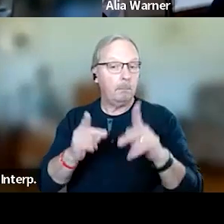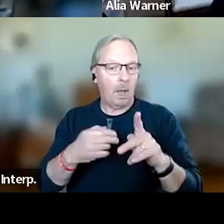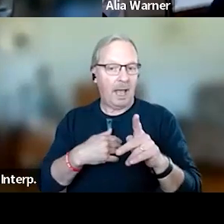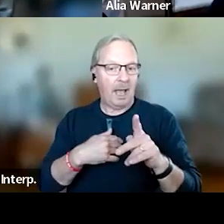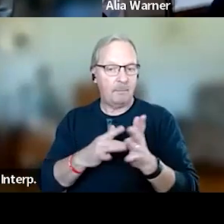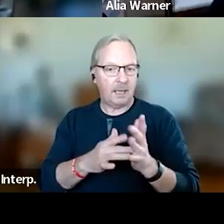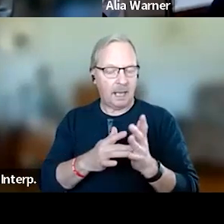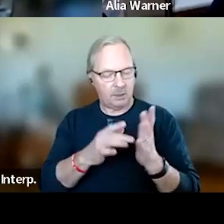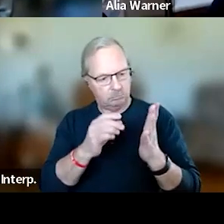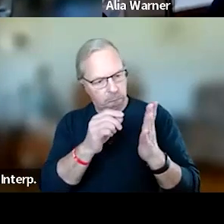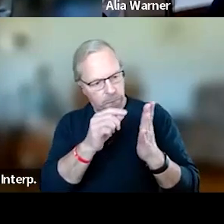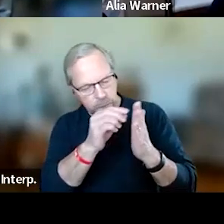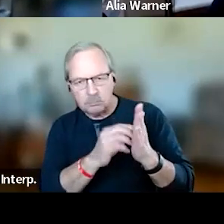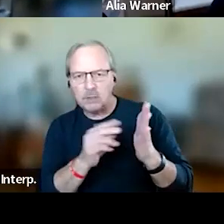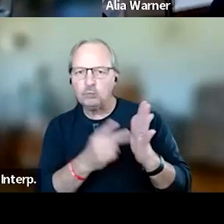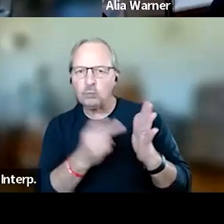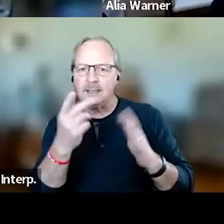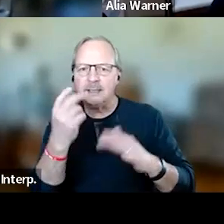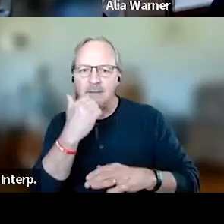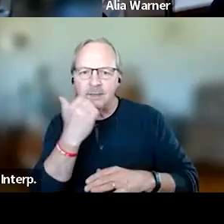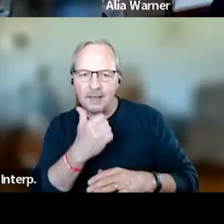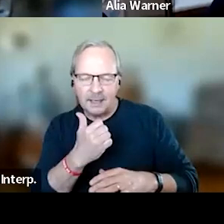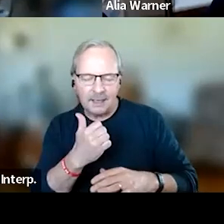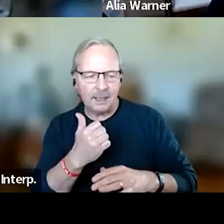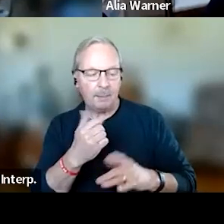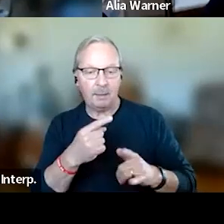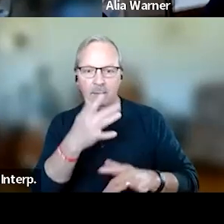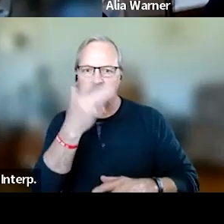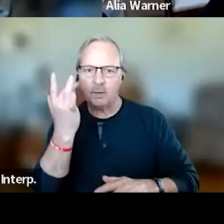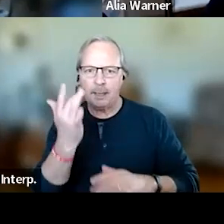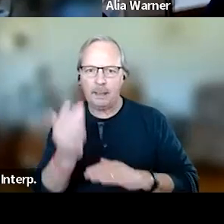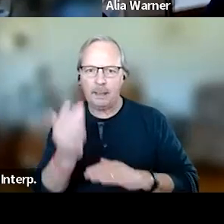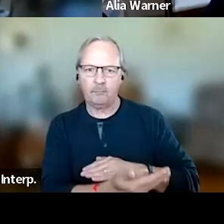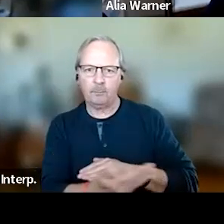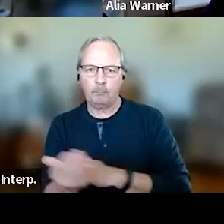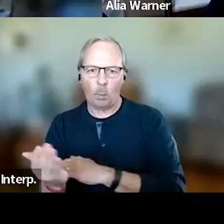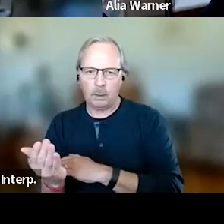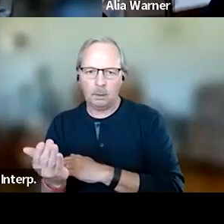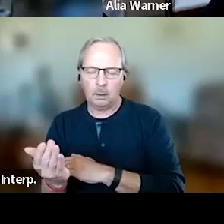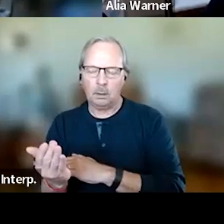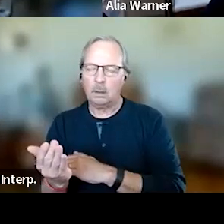that are prescribed twice a day and maybe they forget every morning. And so is there a way we can change the structure